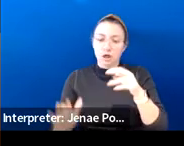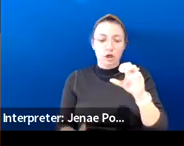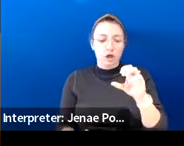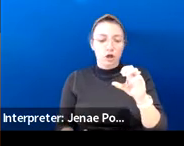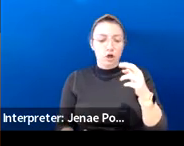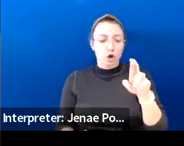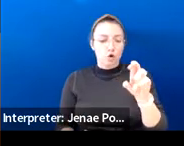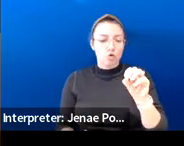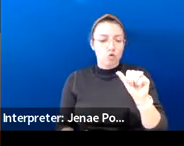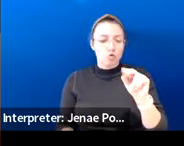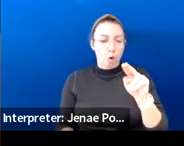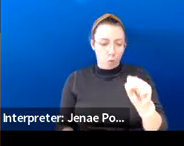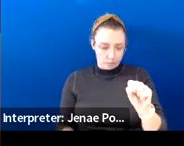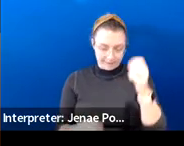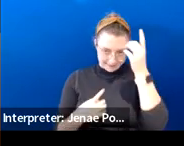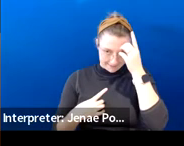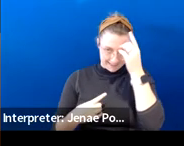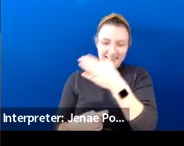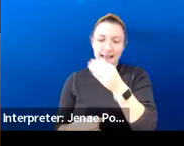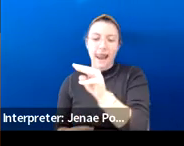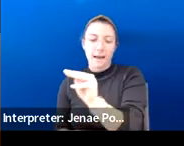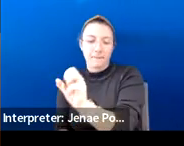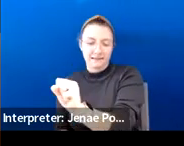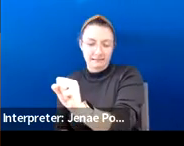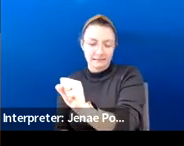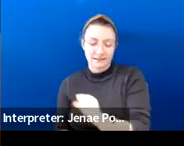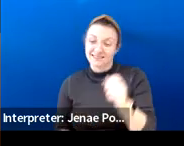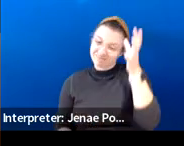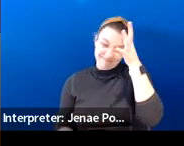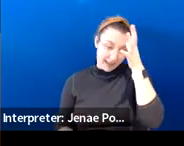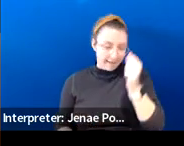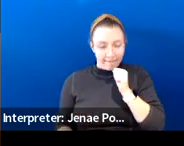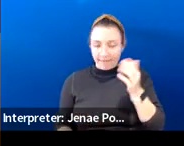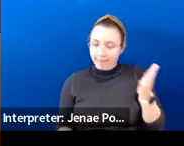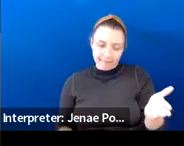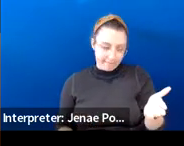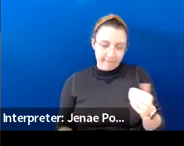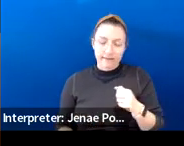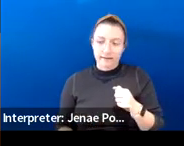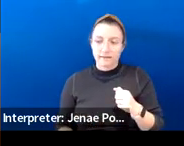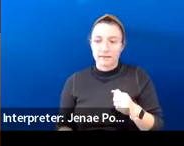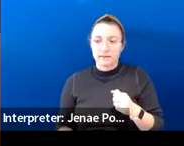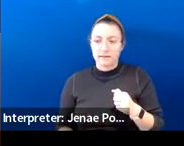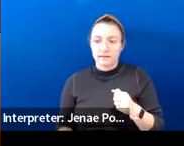and and and my dad wasn't really around. So that really didn't really have any parental figures,